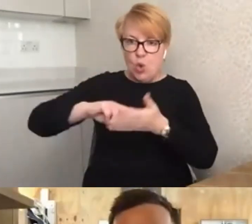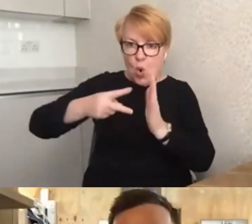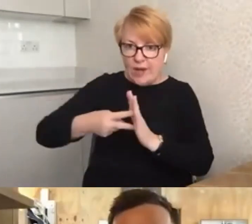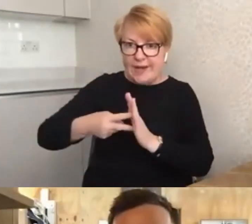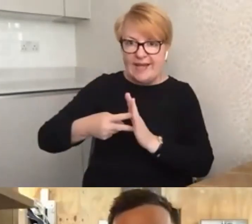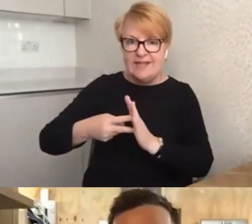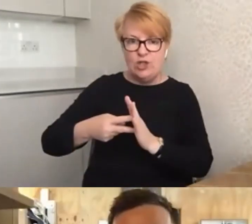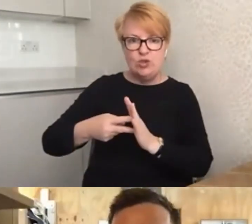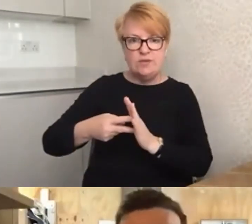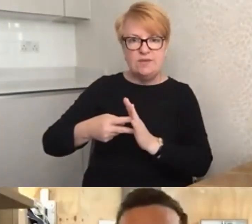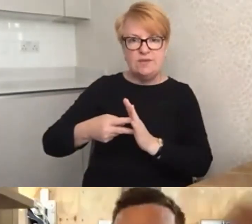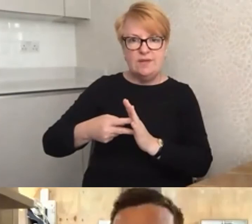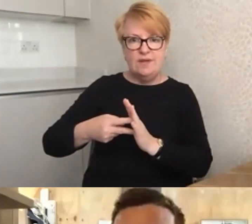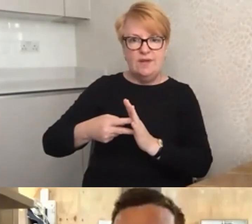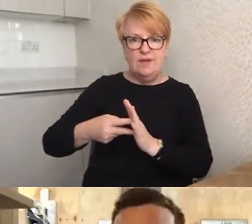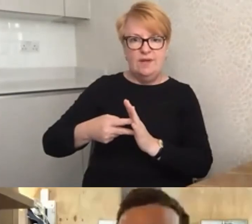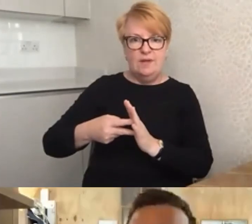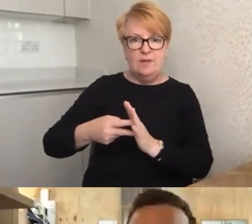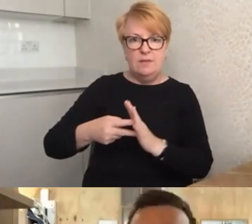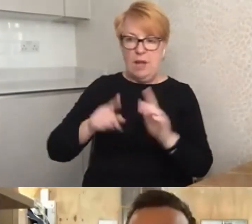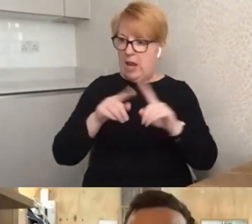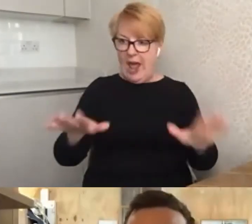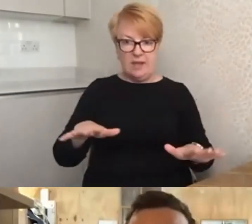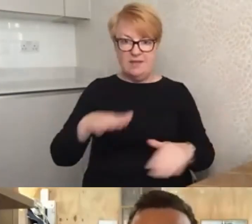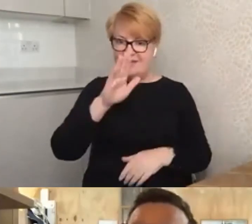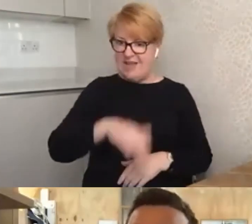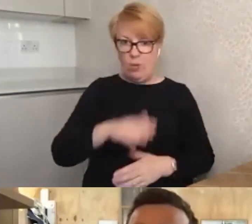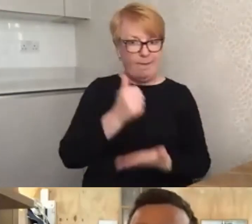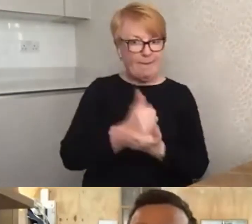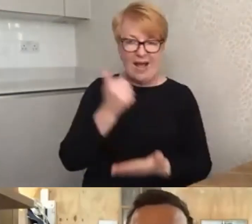Yeah, I just,